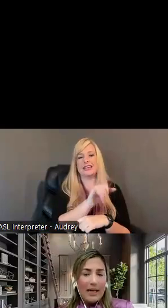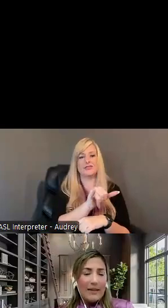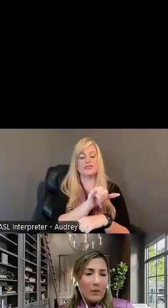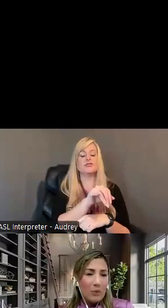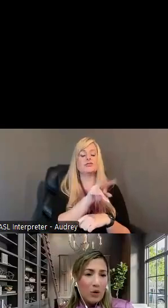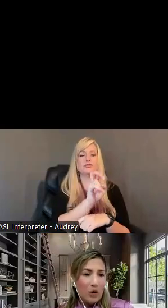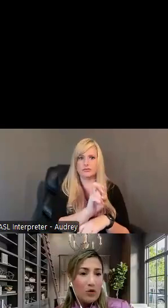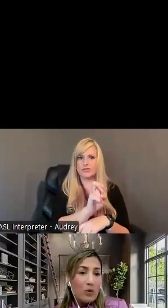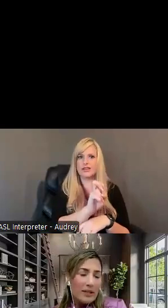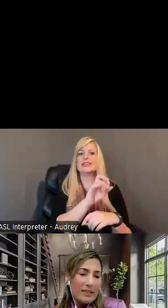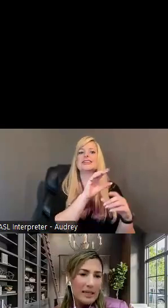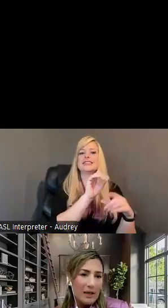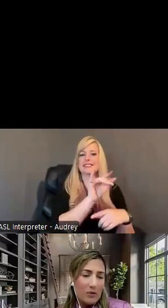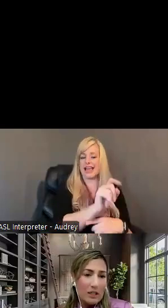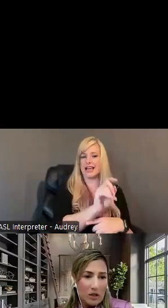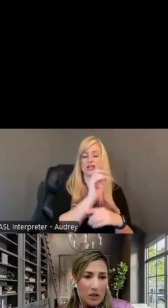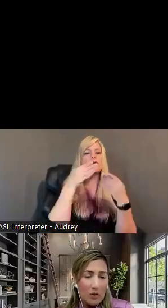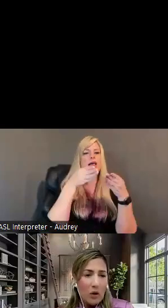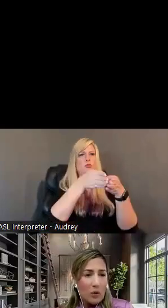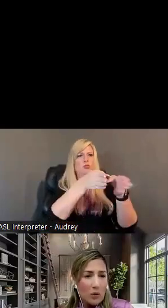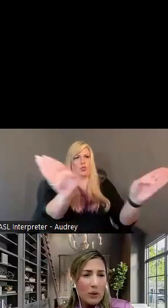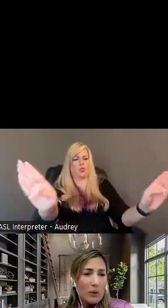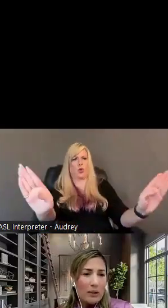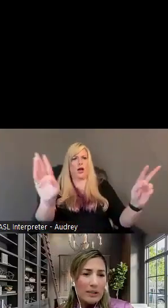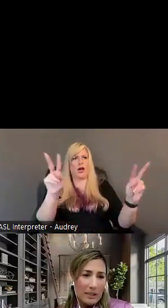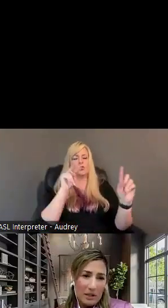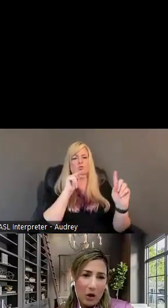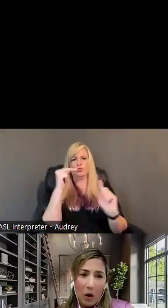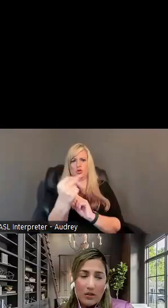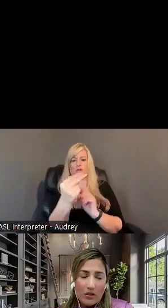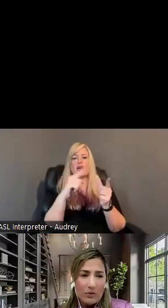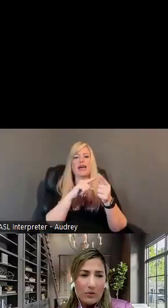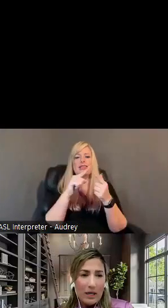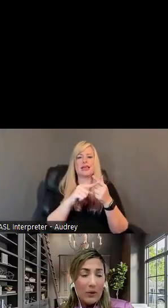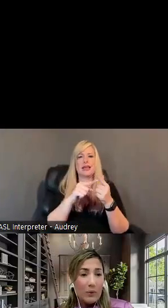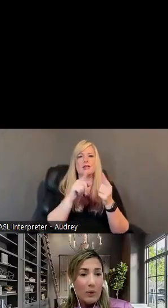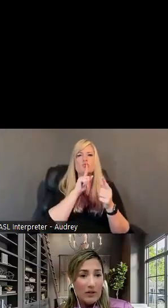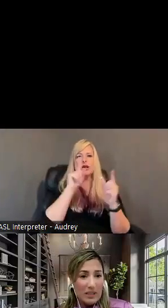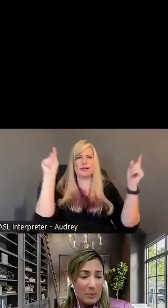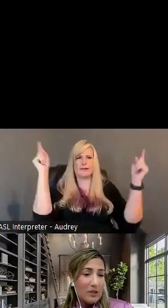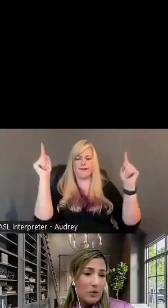And then we're drilling down into who do we really need to talk to through participant or